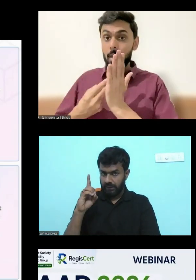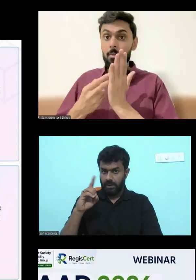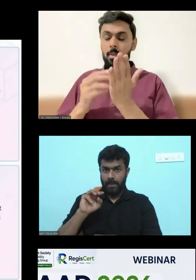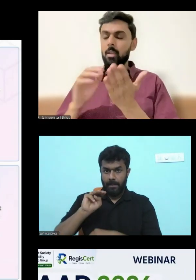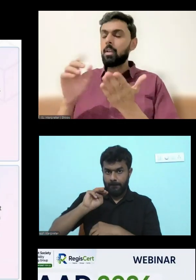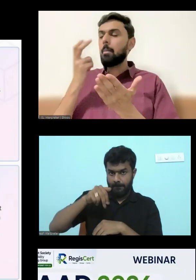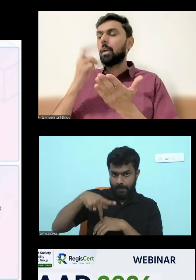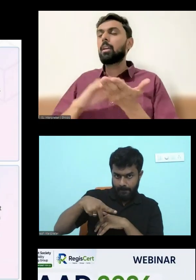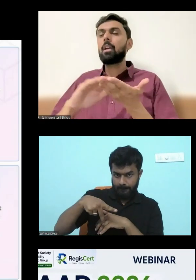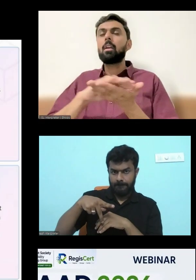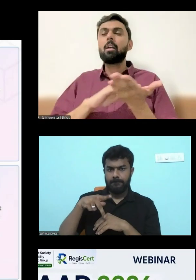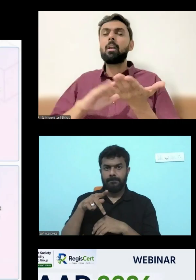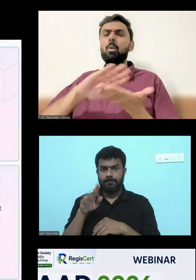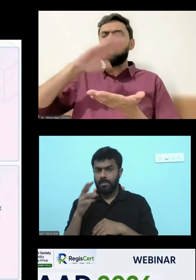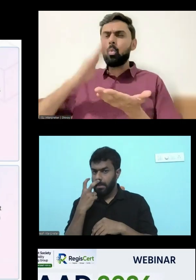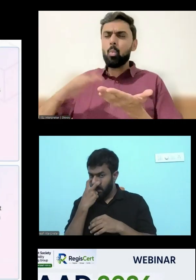geography and science in their hands.